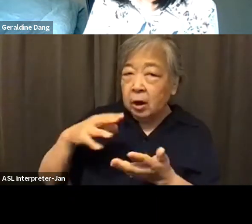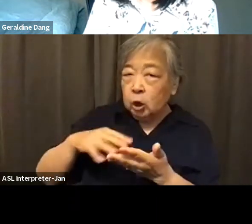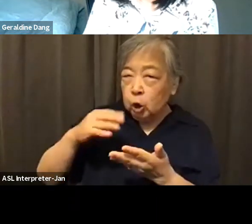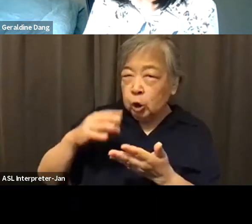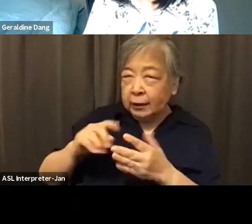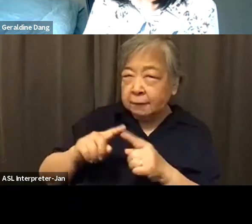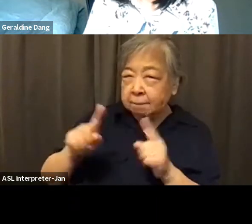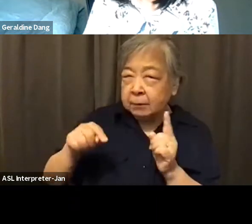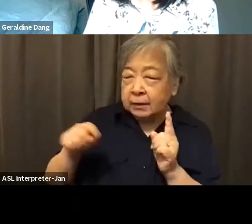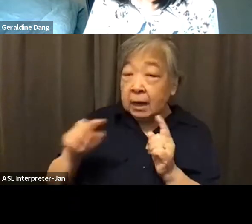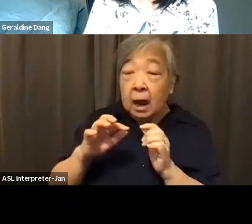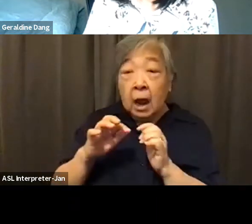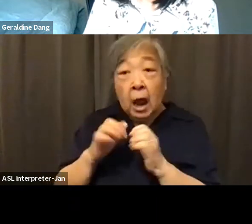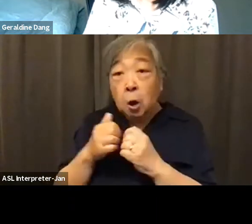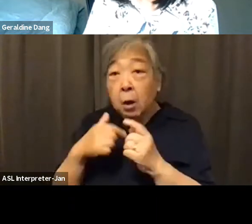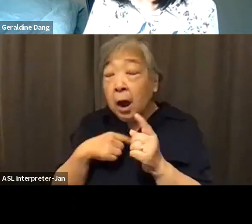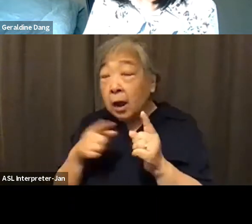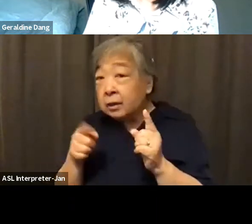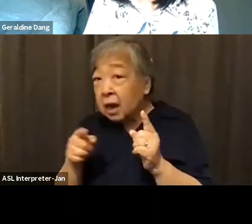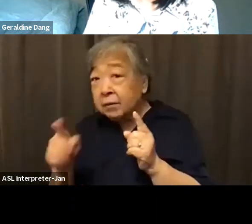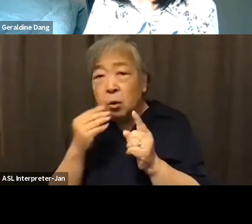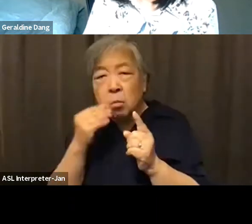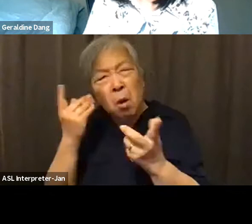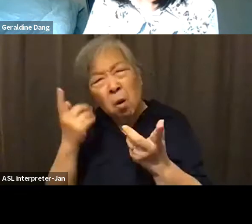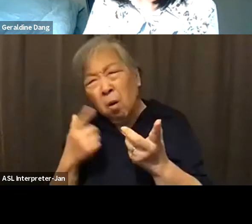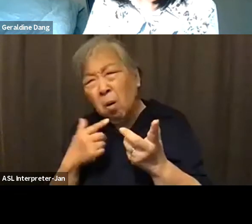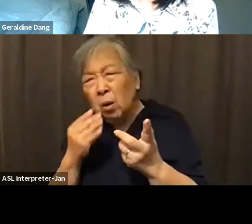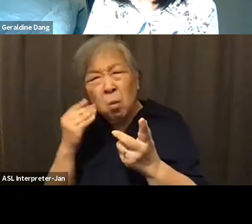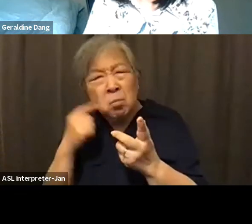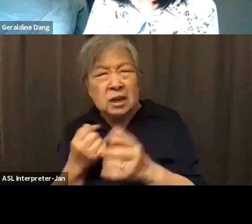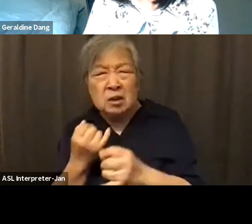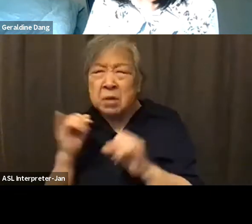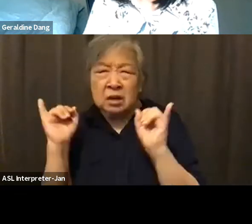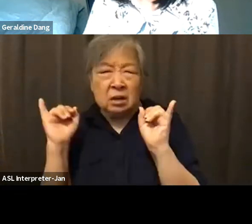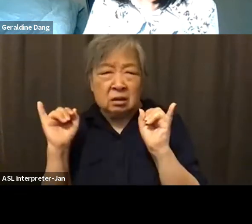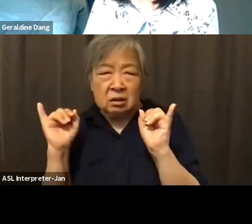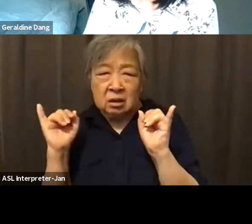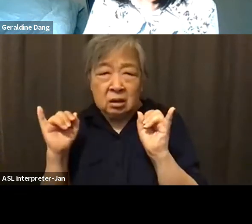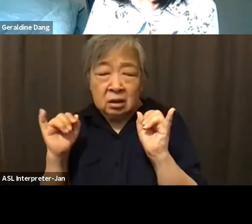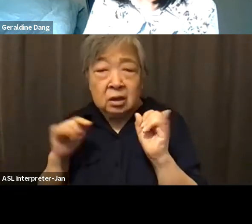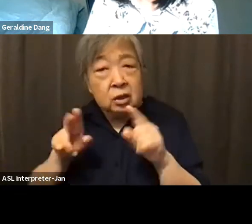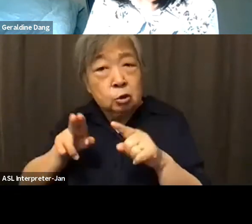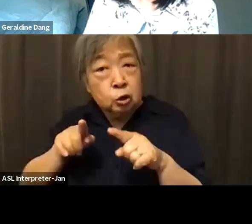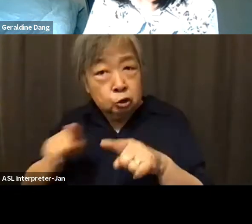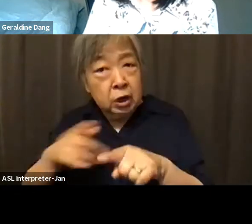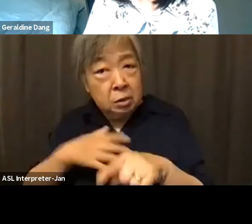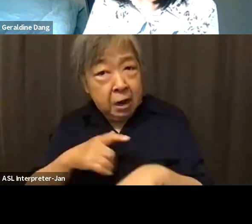home is pretty independently and so that's what I used during my time in India, and so